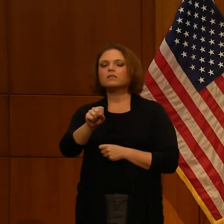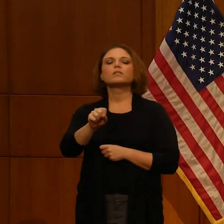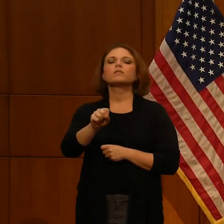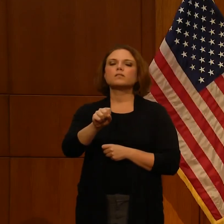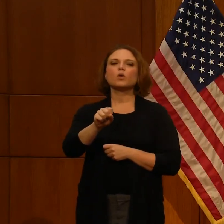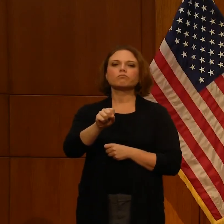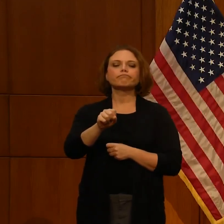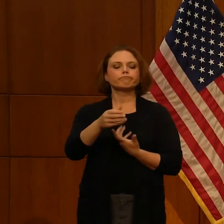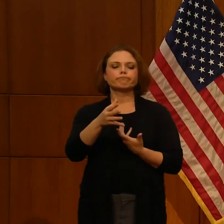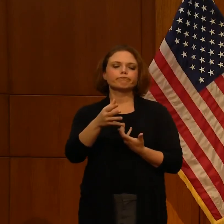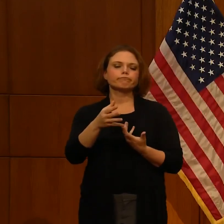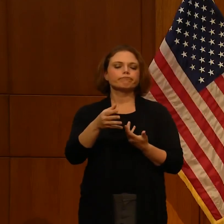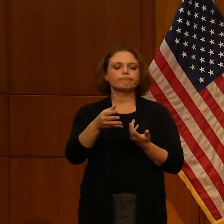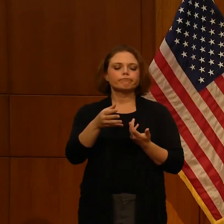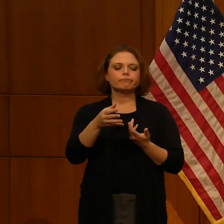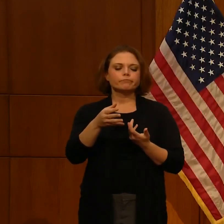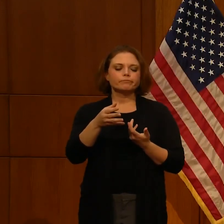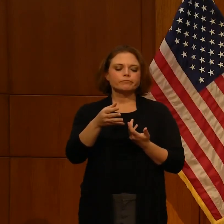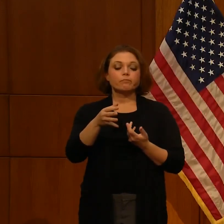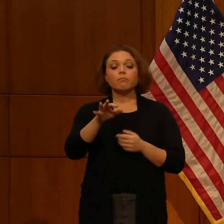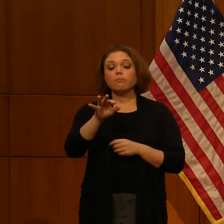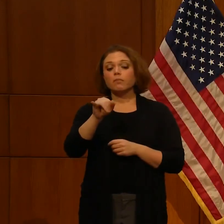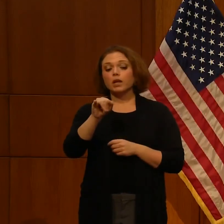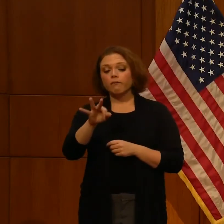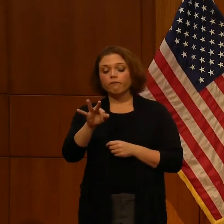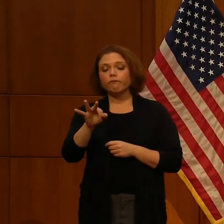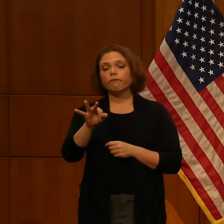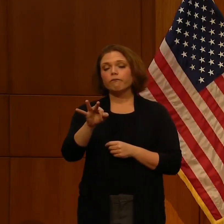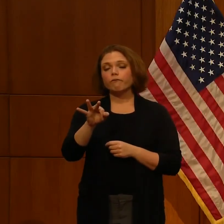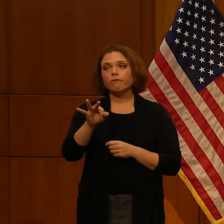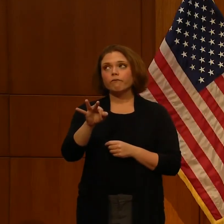STATUS, SO IT'S UP TO YOU TO DO THE RIGHT THING, AND I WOULD